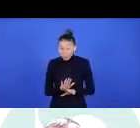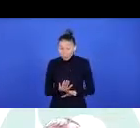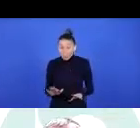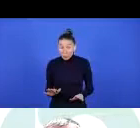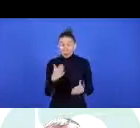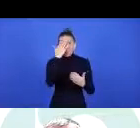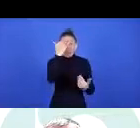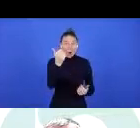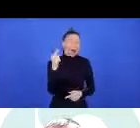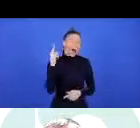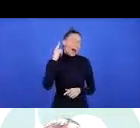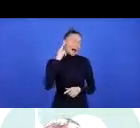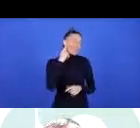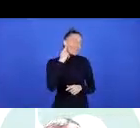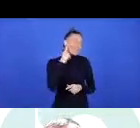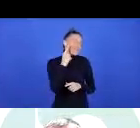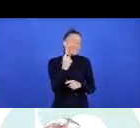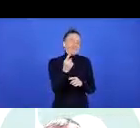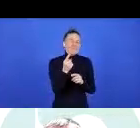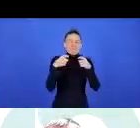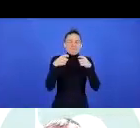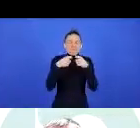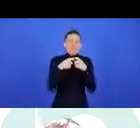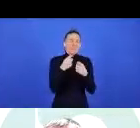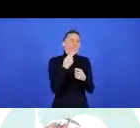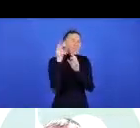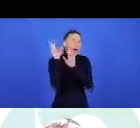know that I would become silent, only because I've run